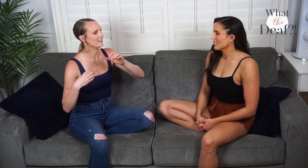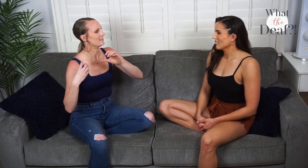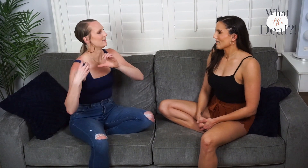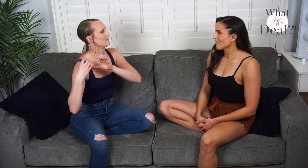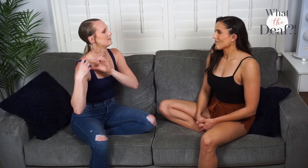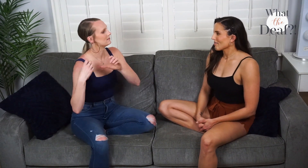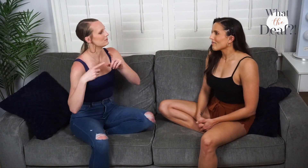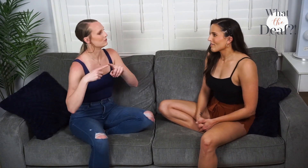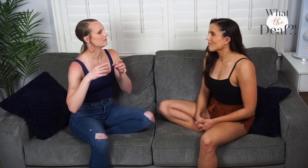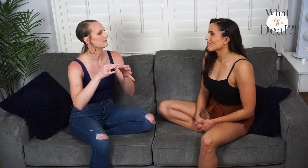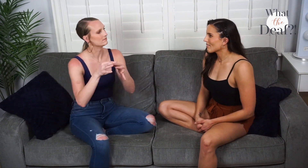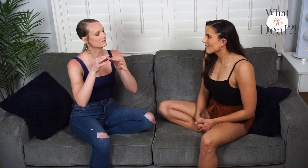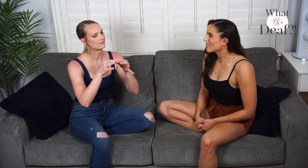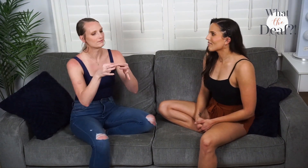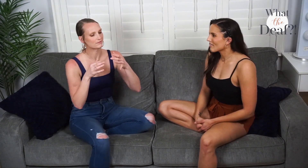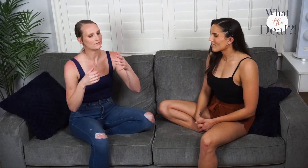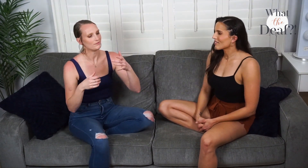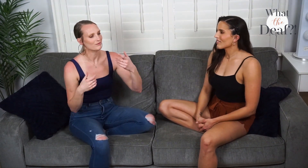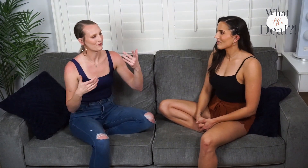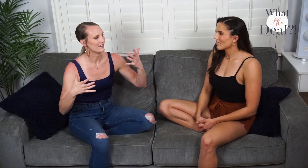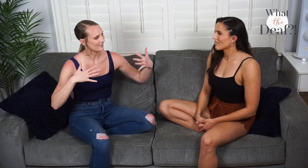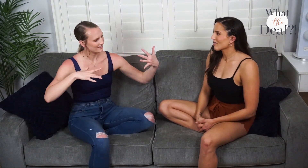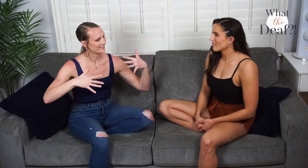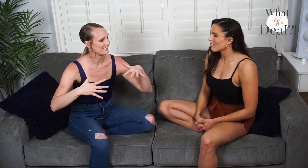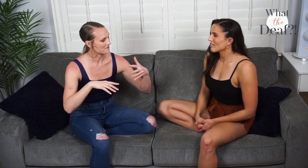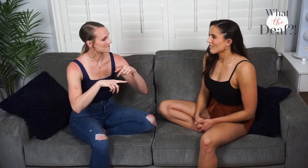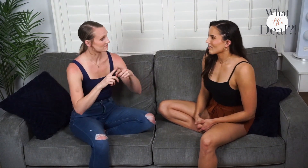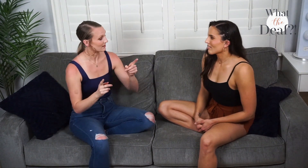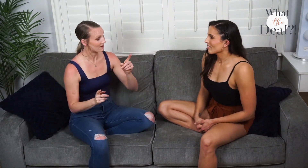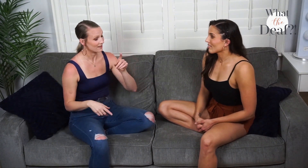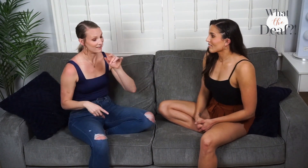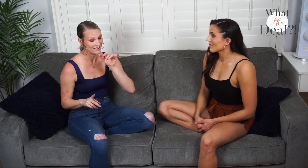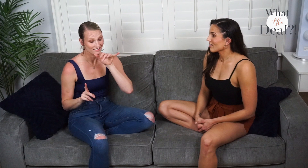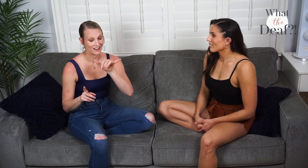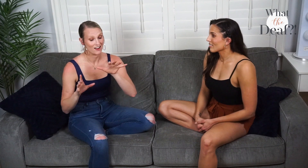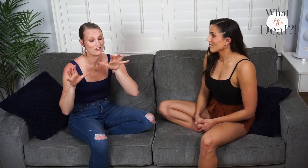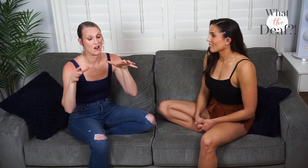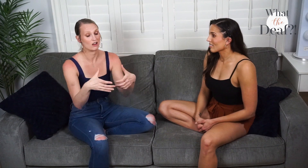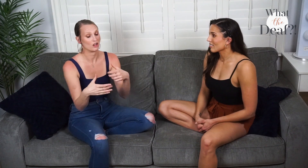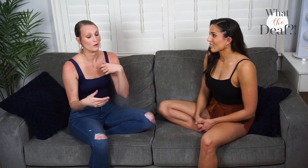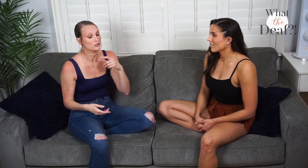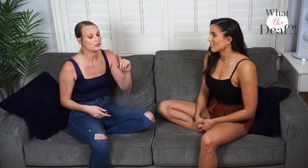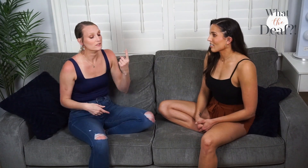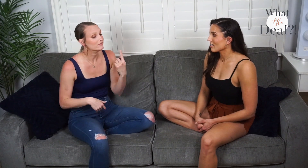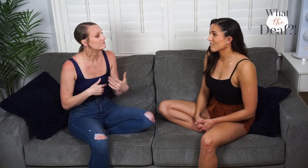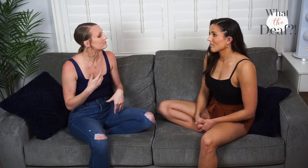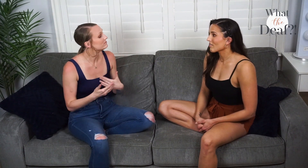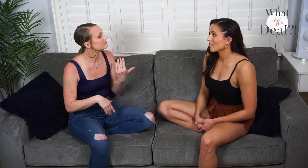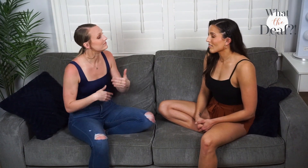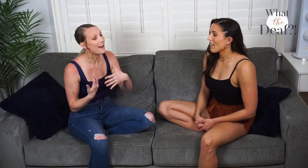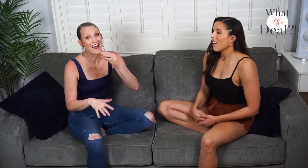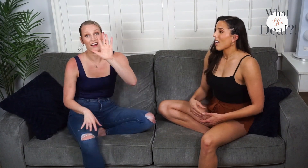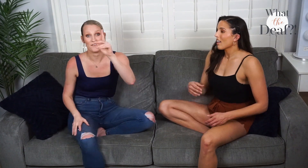of having to facilitate the conversations. But yeah, that gathering, I was just able to be there.